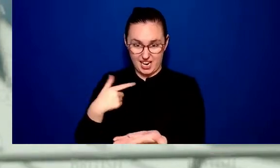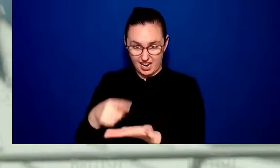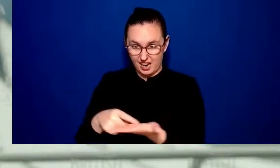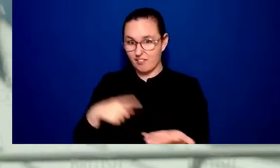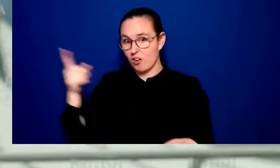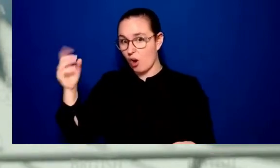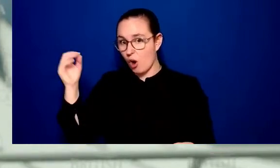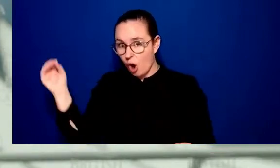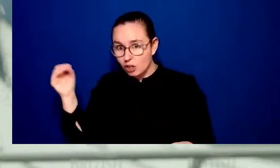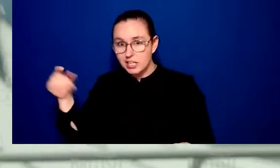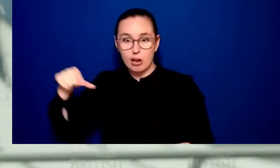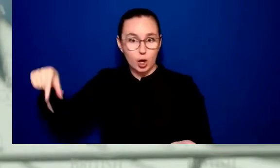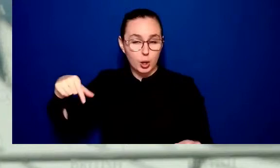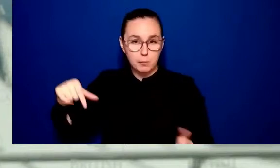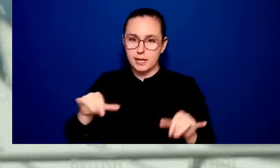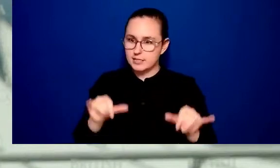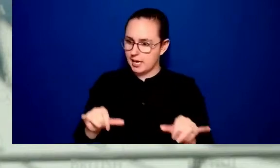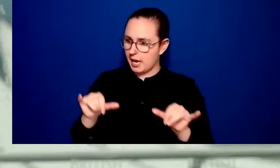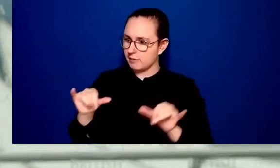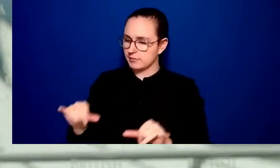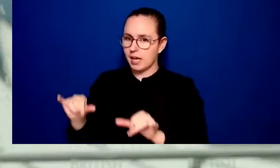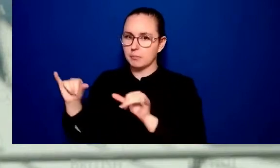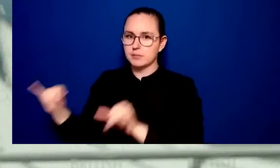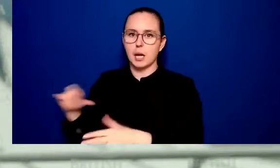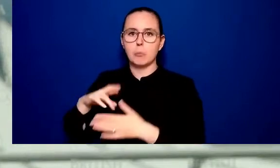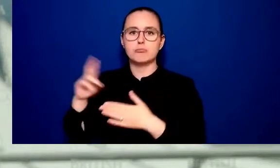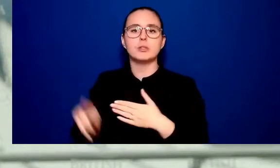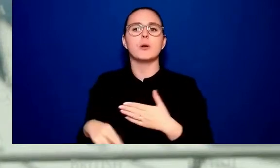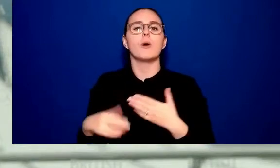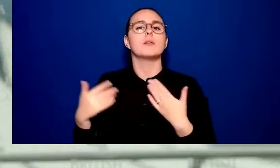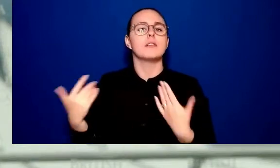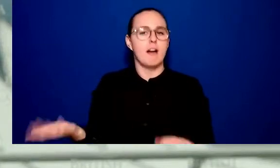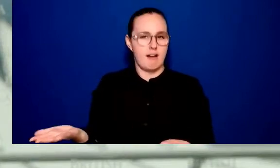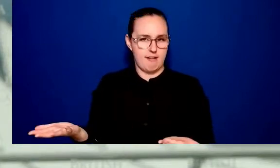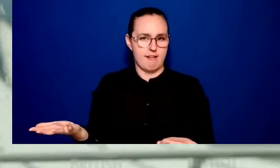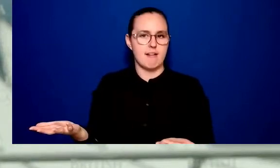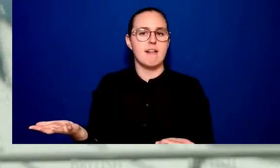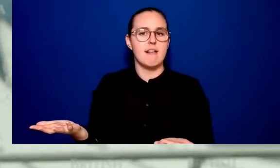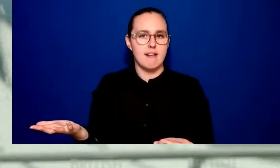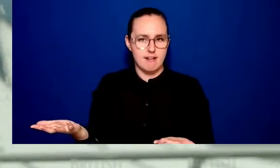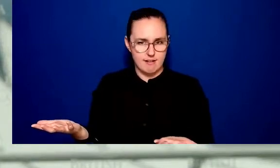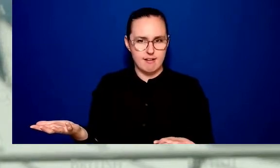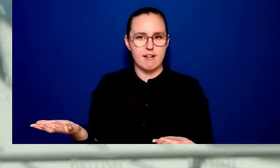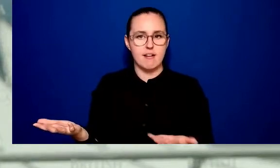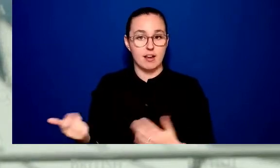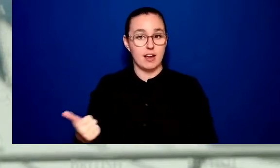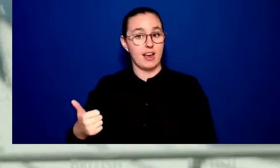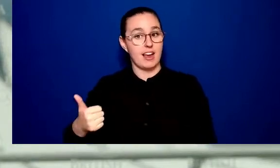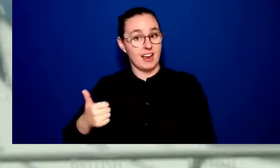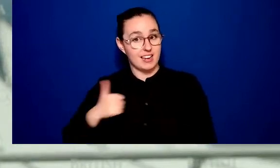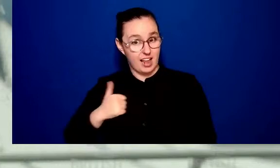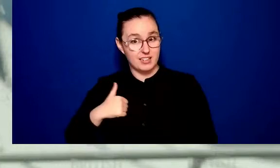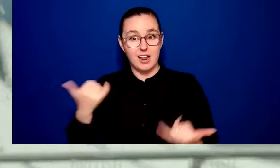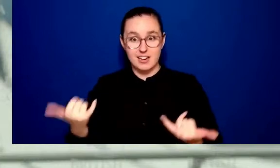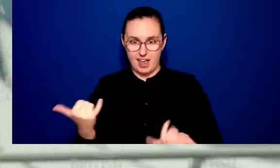results and in Canada were one of the countries that is leading the word world and publishing this data. About the